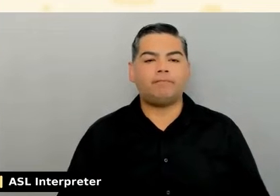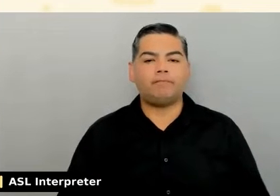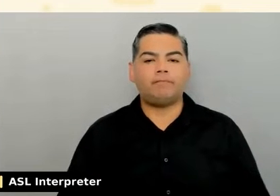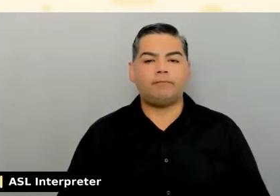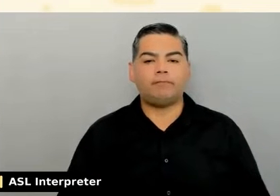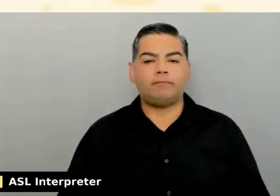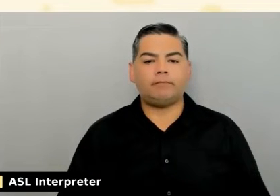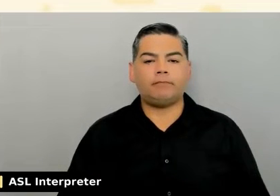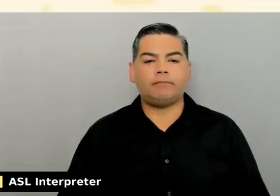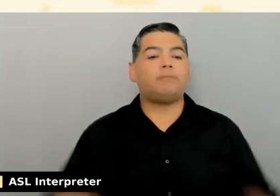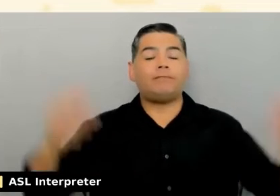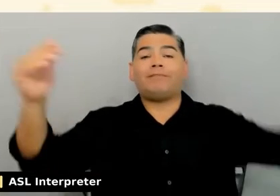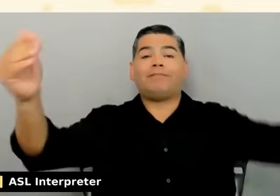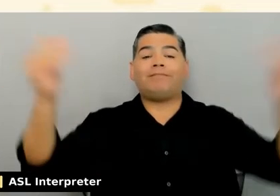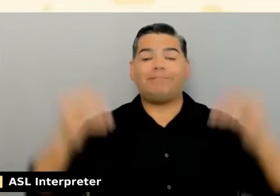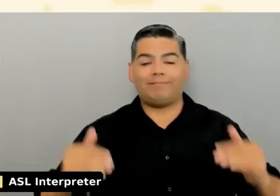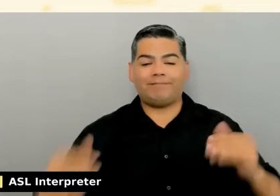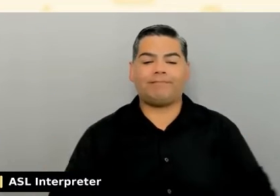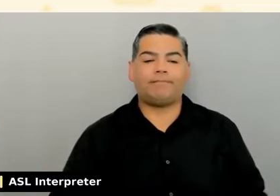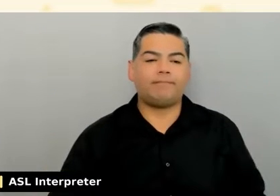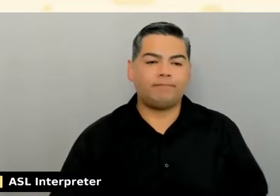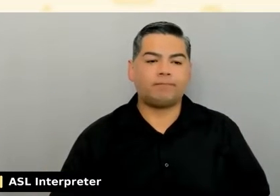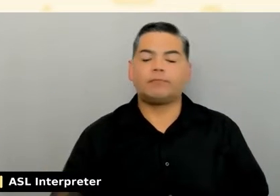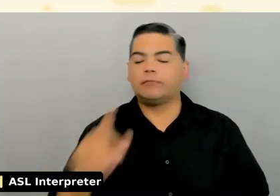Next point, tabbing order.